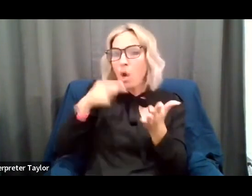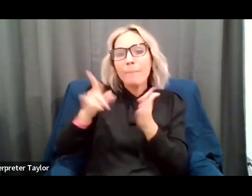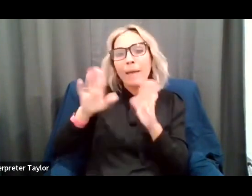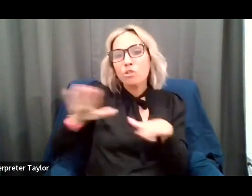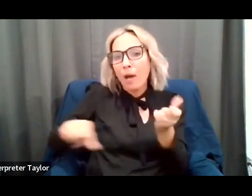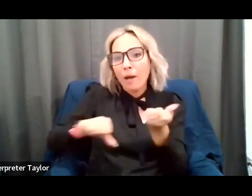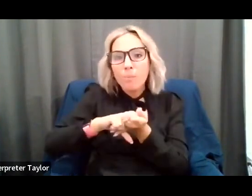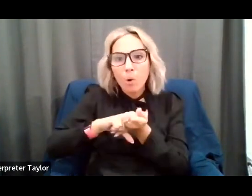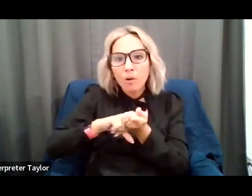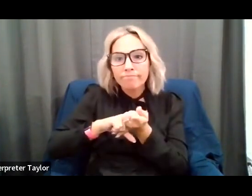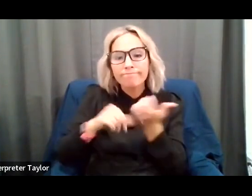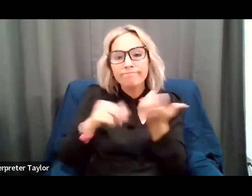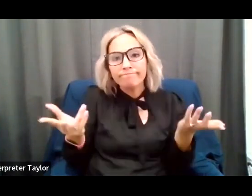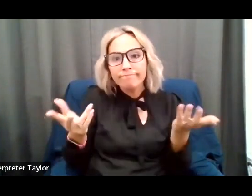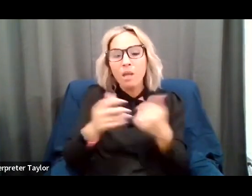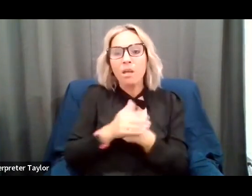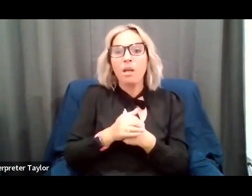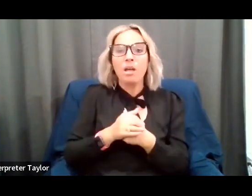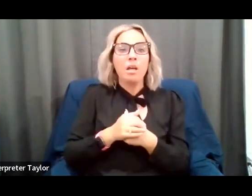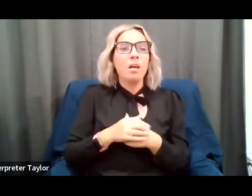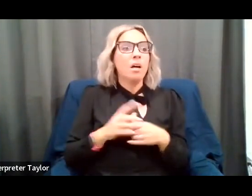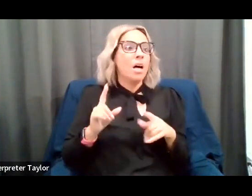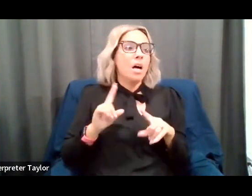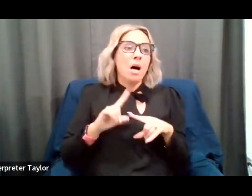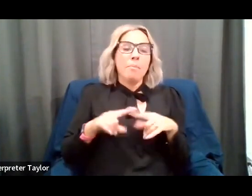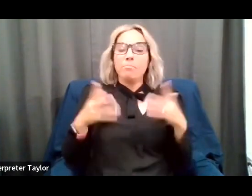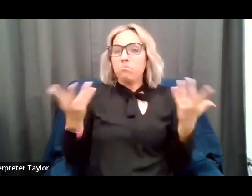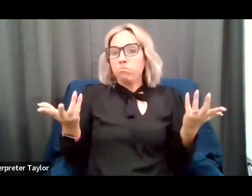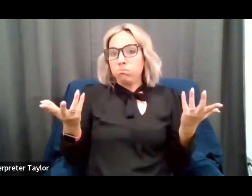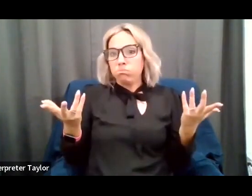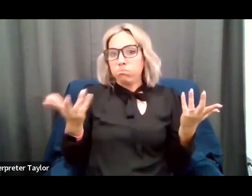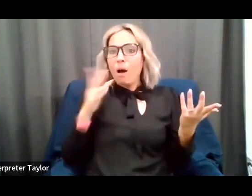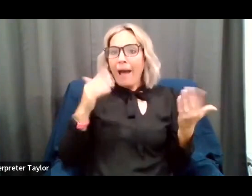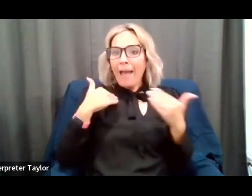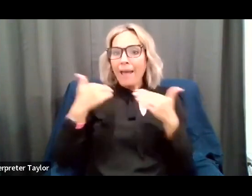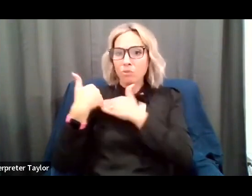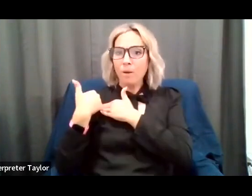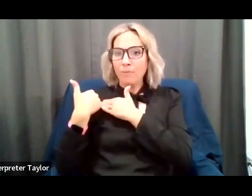but there's a-there's an obligation to my daughter,